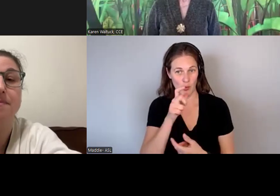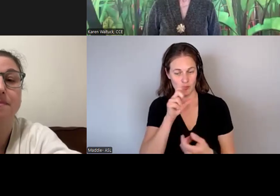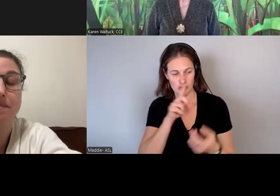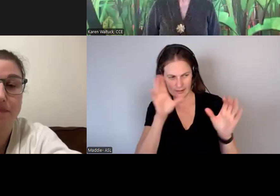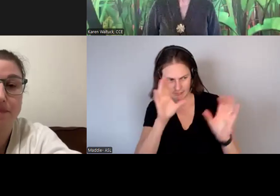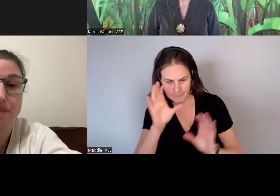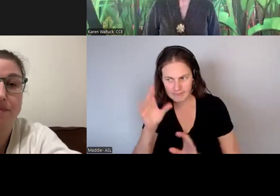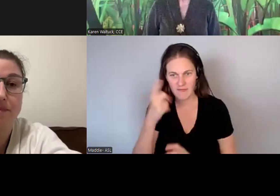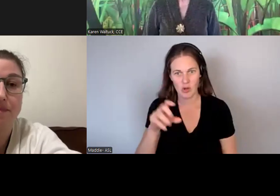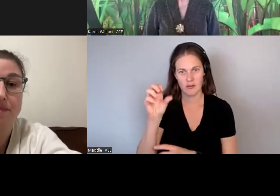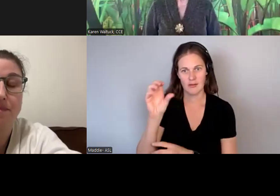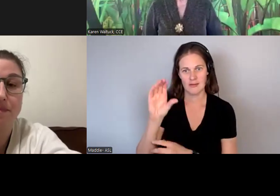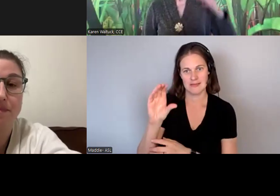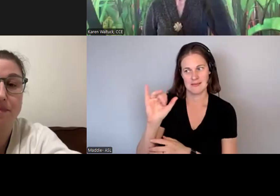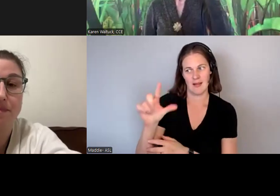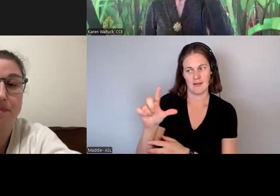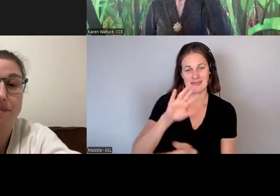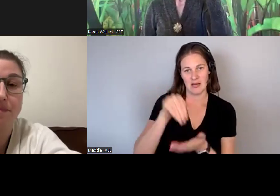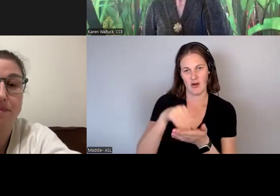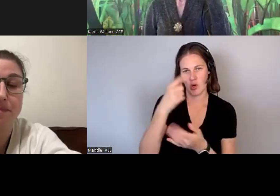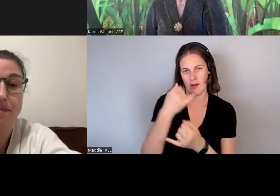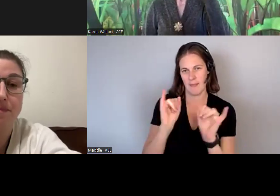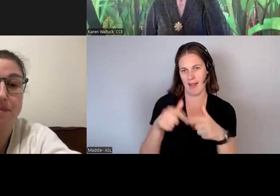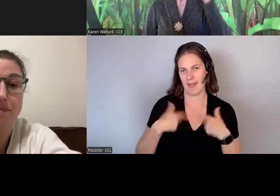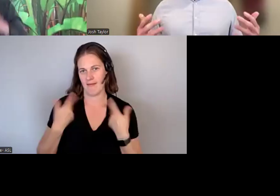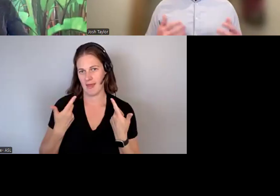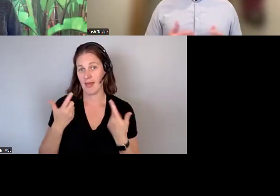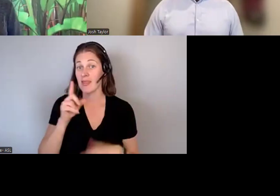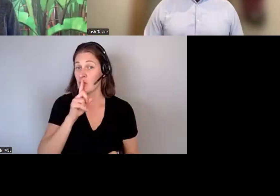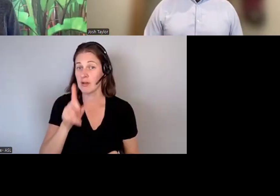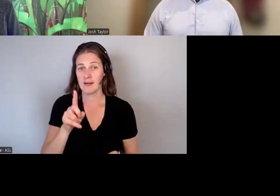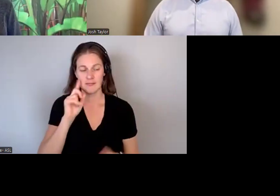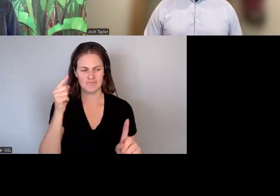And those really kind of came out of the independent living movement in the 1960s and '70s